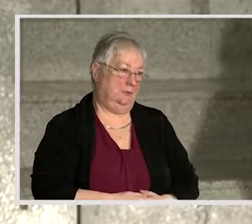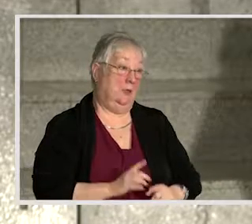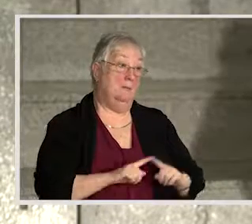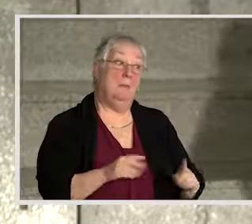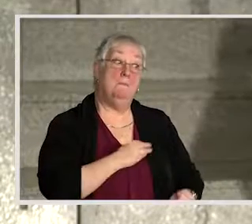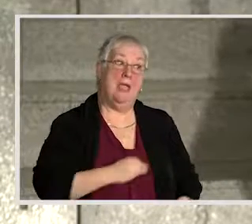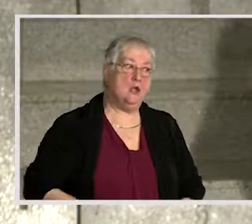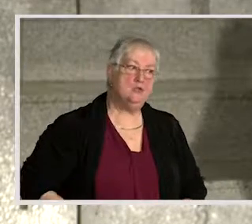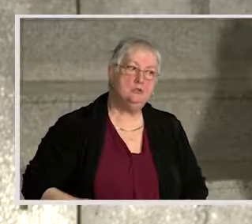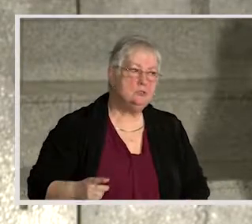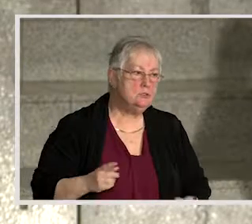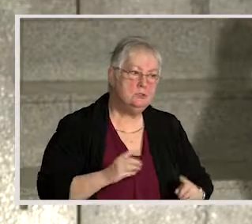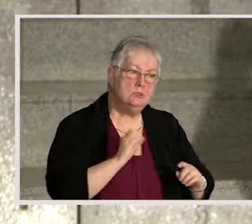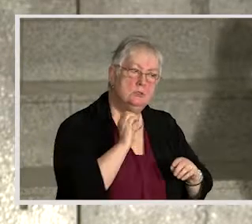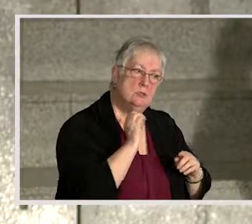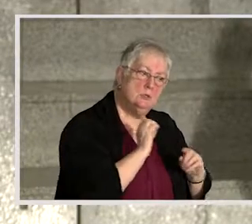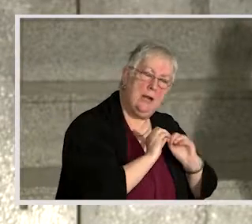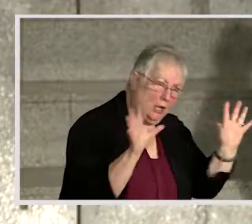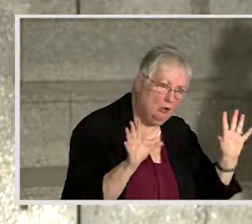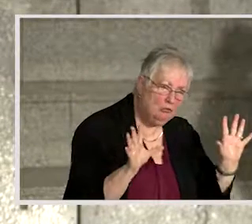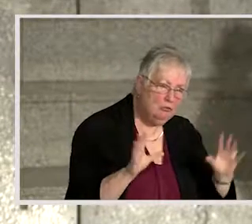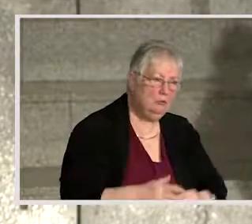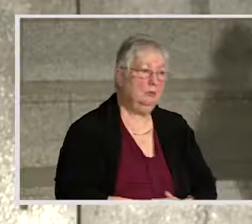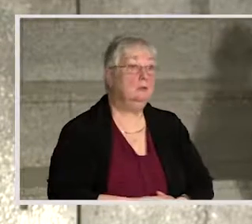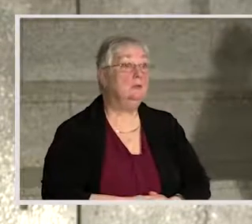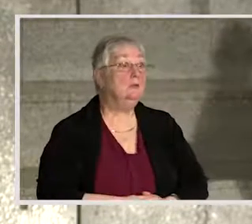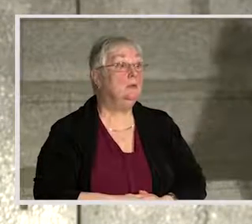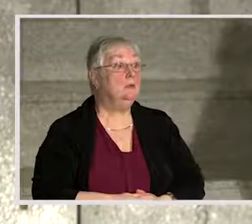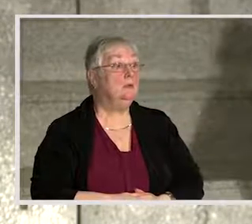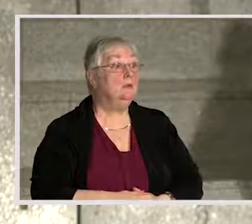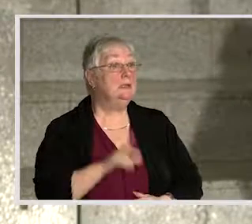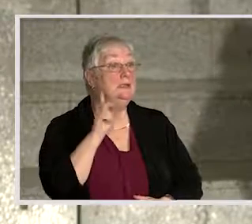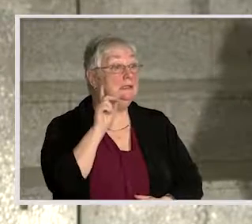ESTABLISHED OUTSIDE OF THE SHADOWS OF THE LAST ELECTION AND